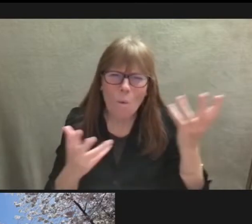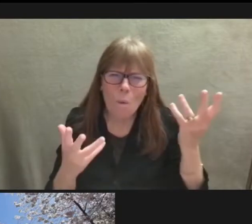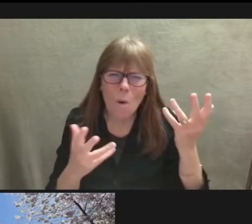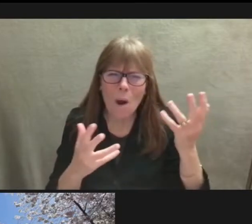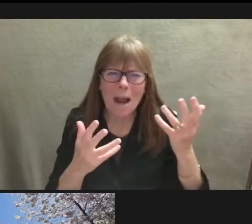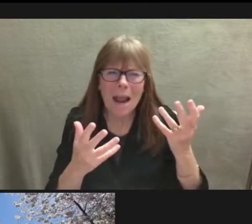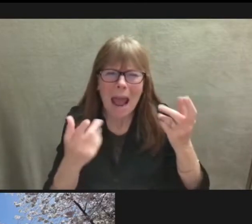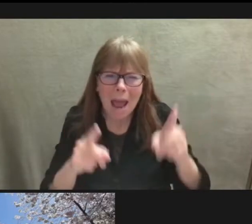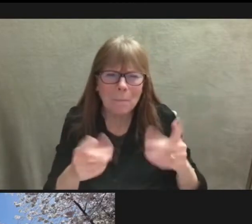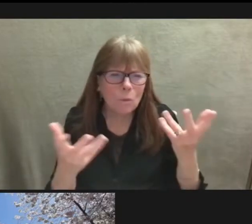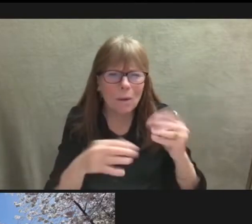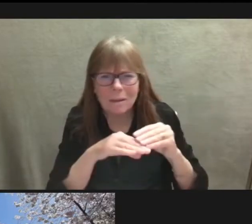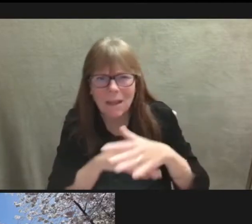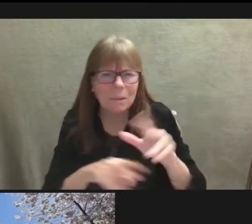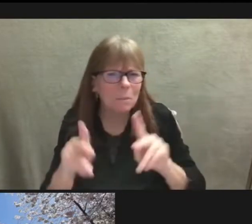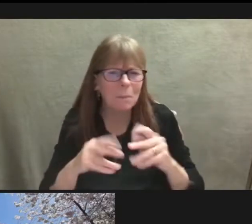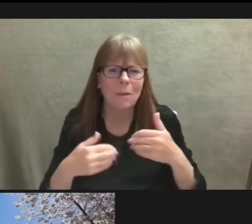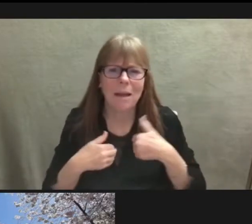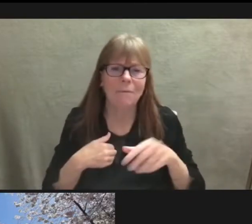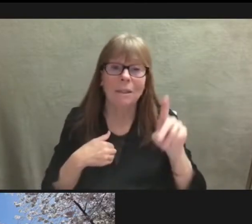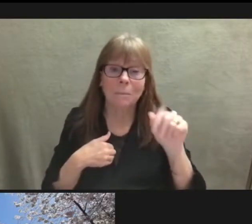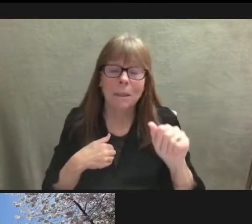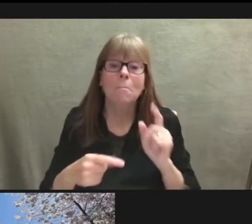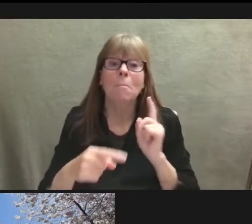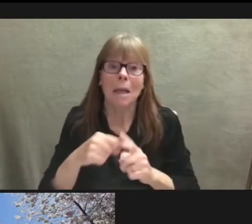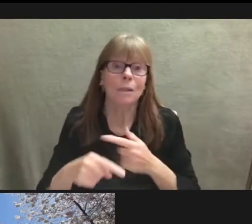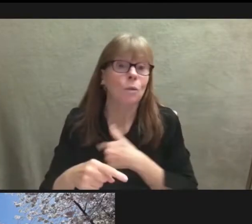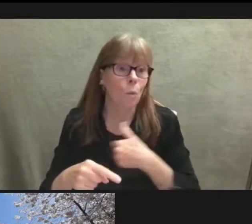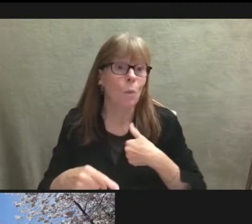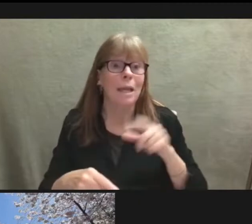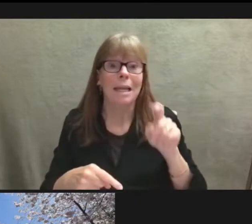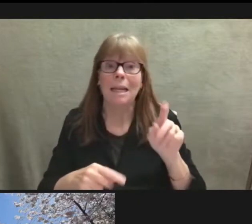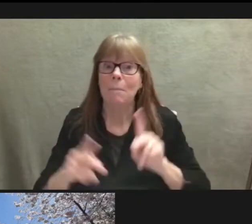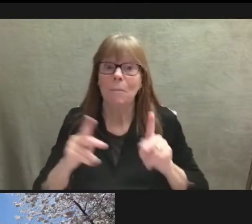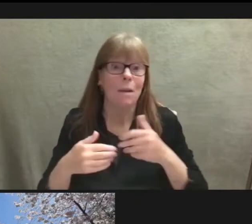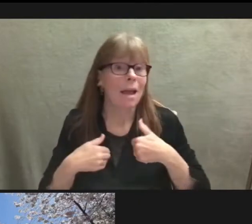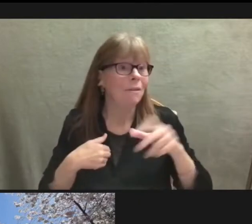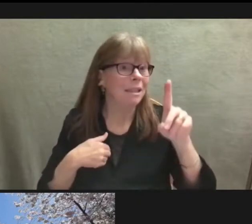But beyond, that we need people with disabilities within healthcare systems leadership teams and we